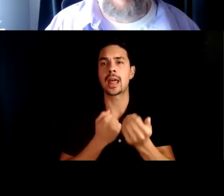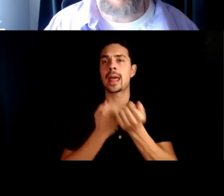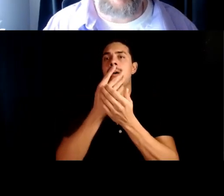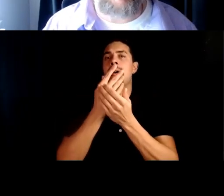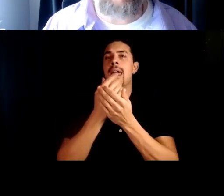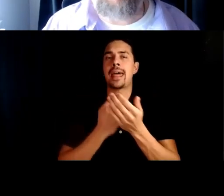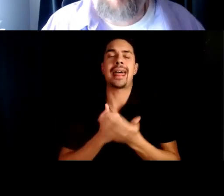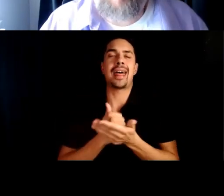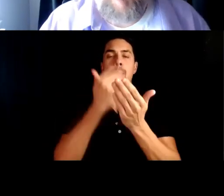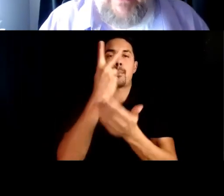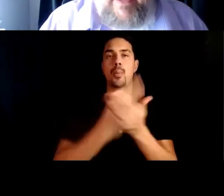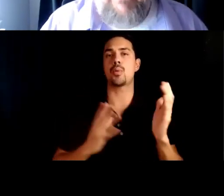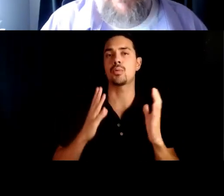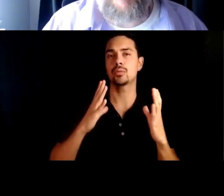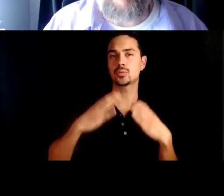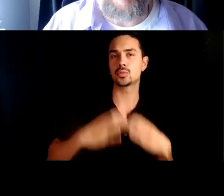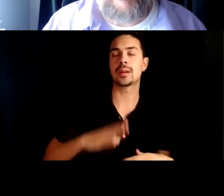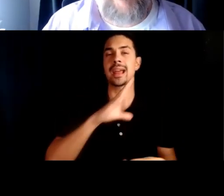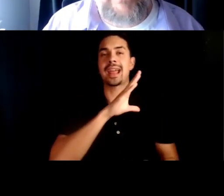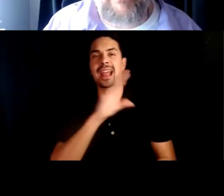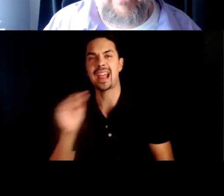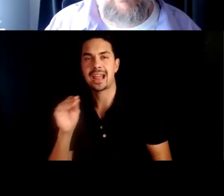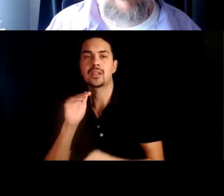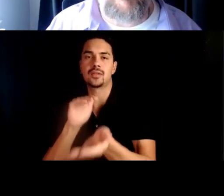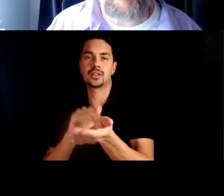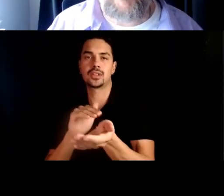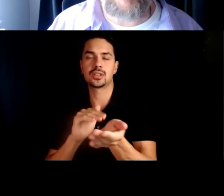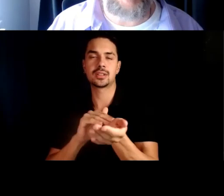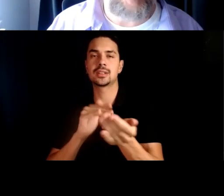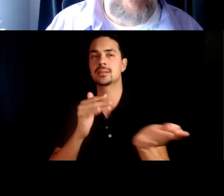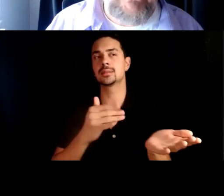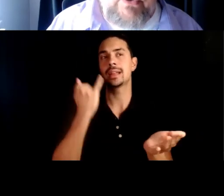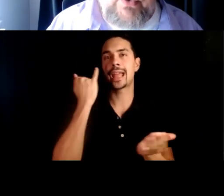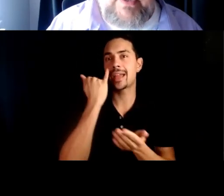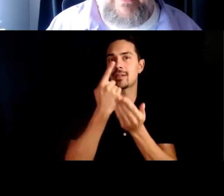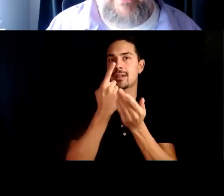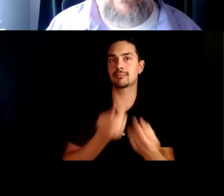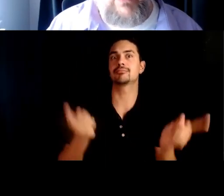what was gonna happen if they started on hormones, what was surgery like,